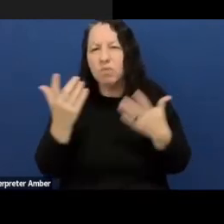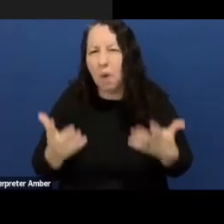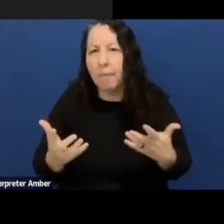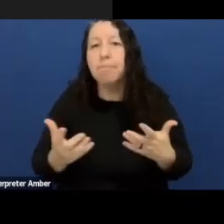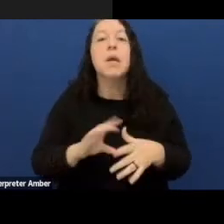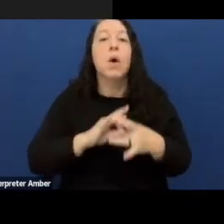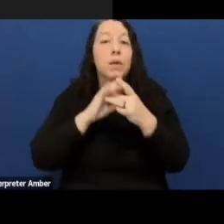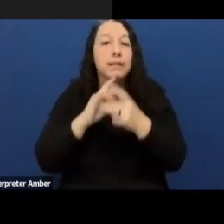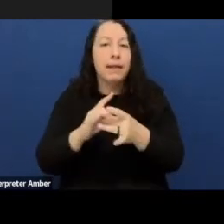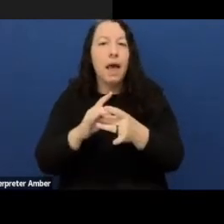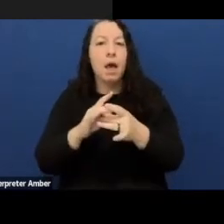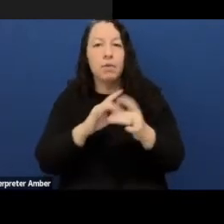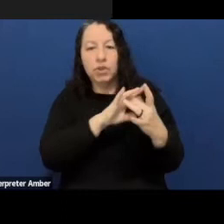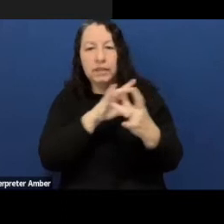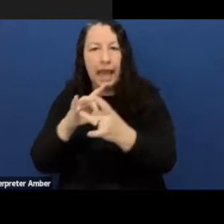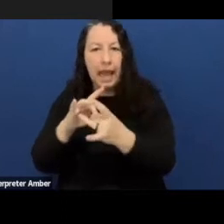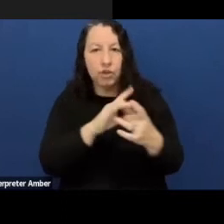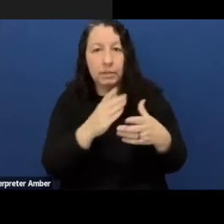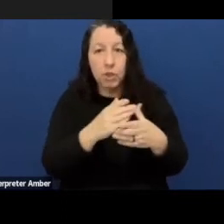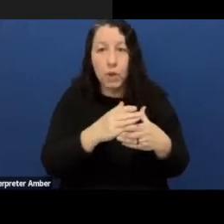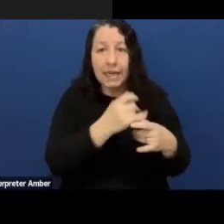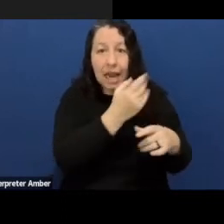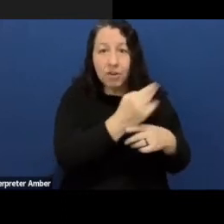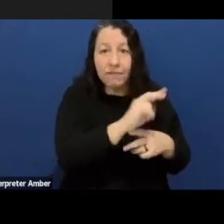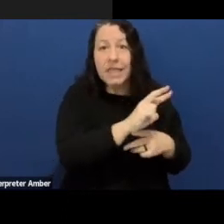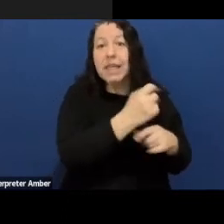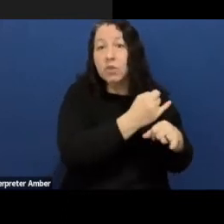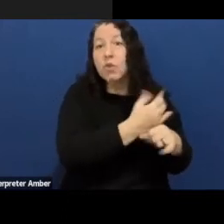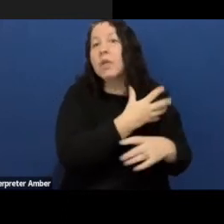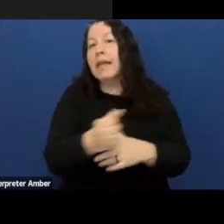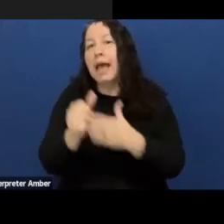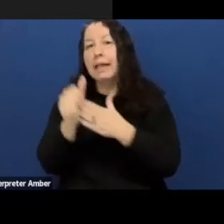assessment of HIV community concern needs and priorities. And we're establishing linkages